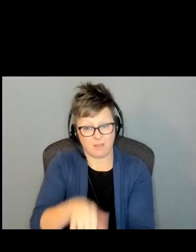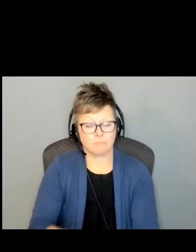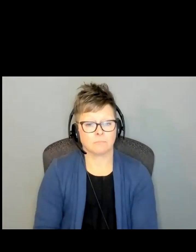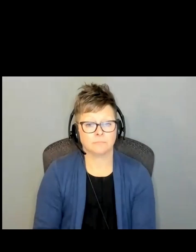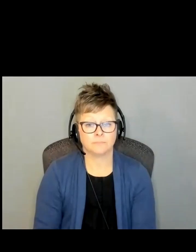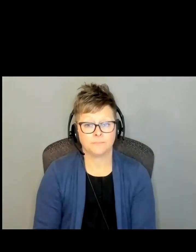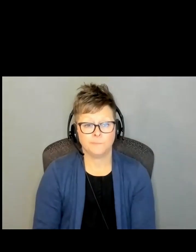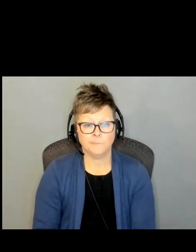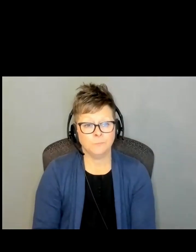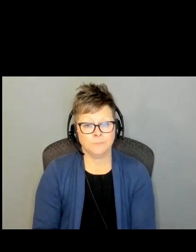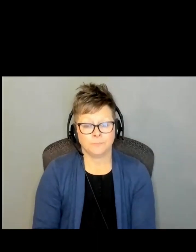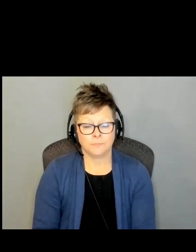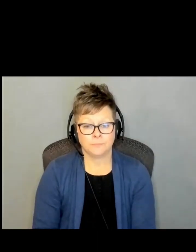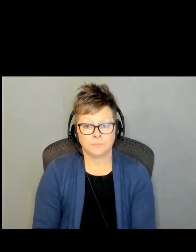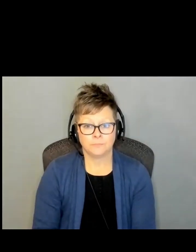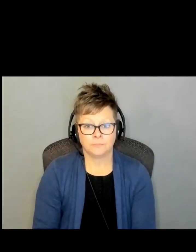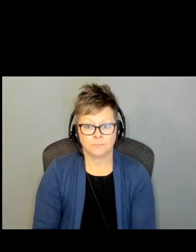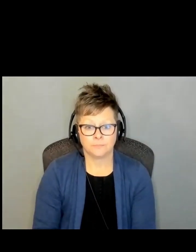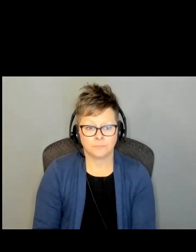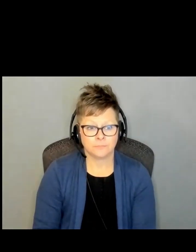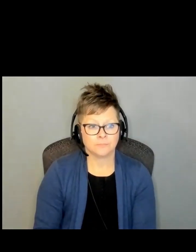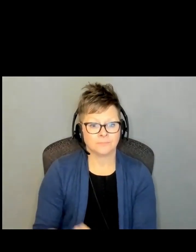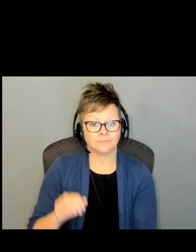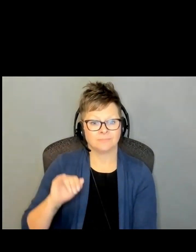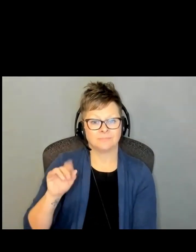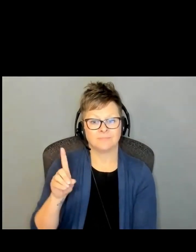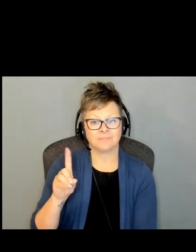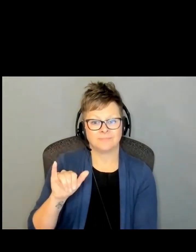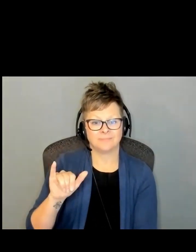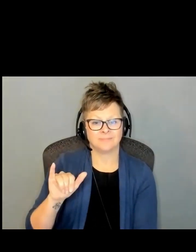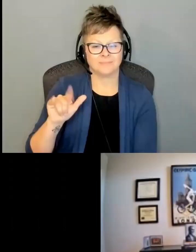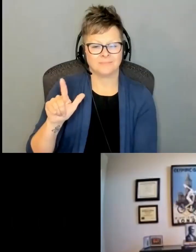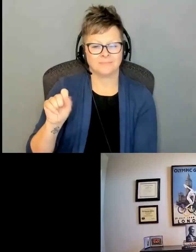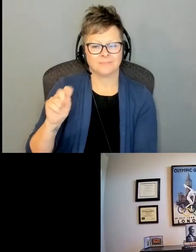Dilshad and Francis, do you have something to add to that as well?